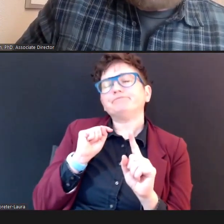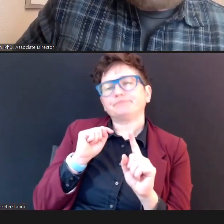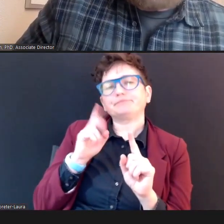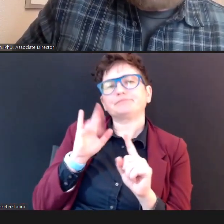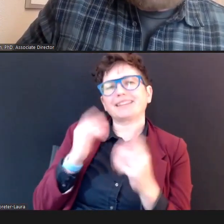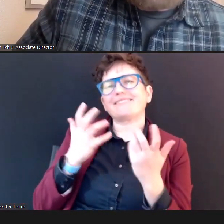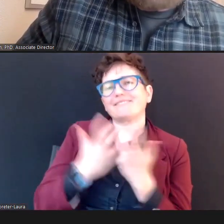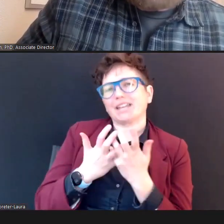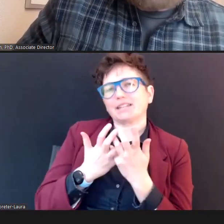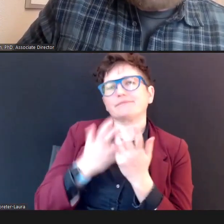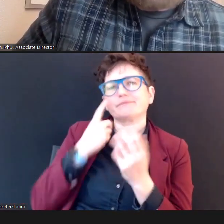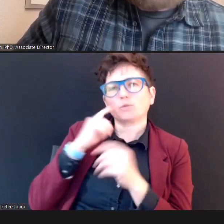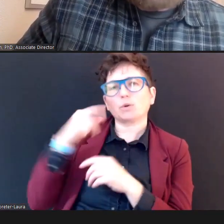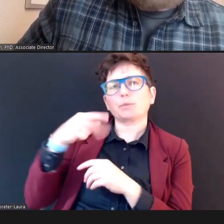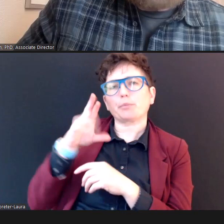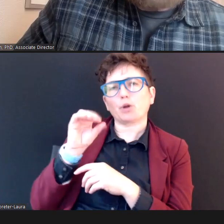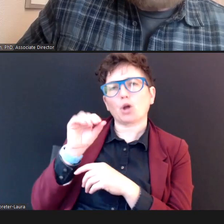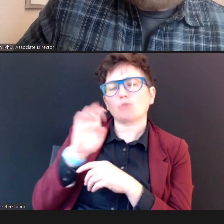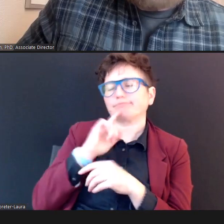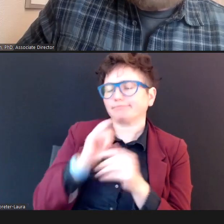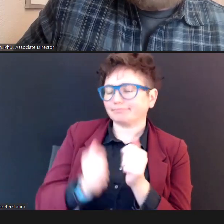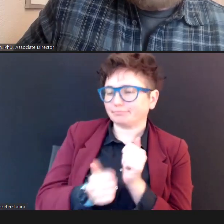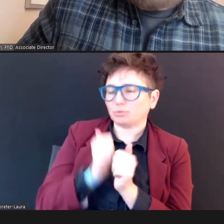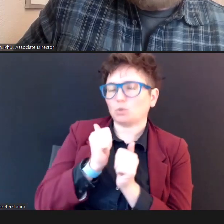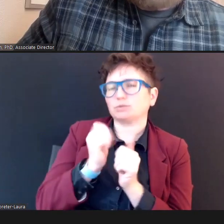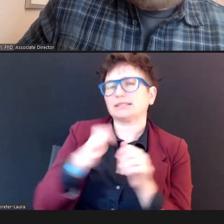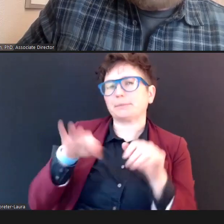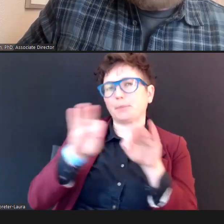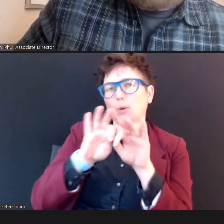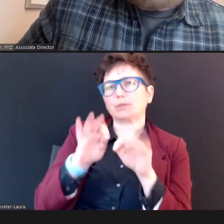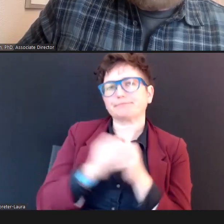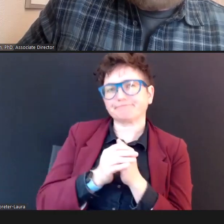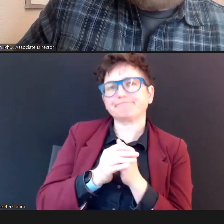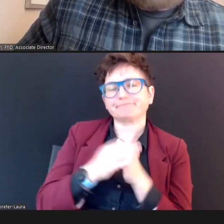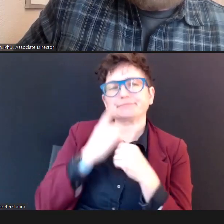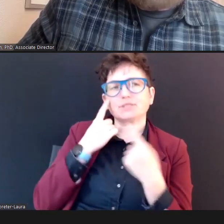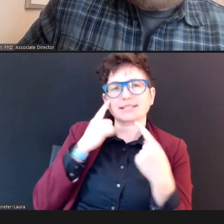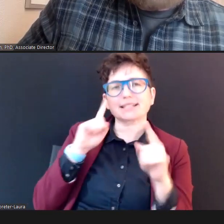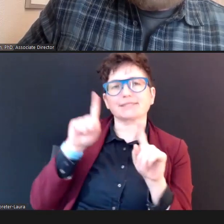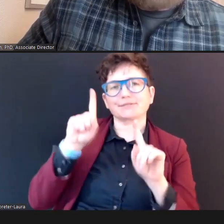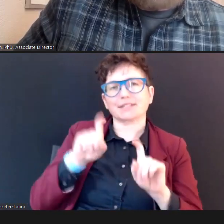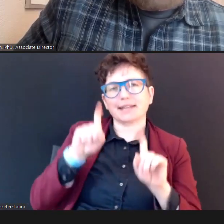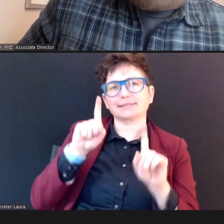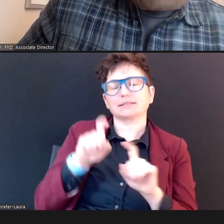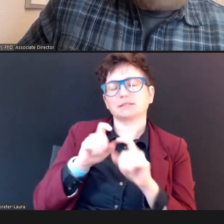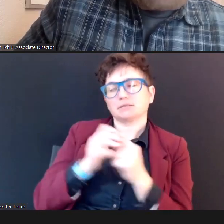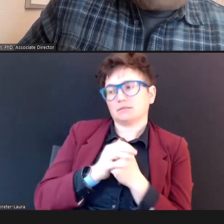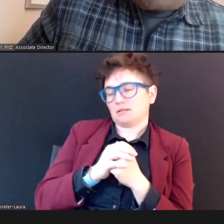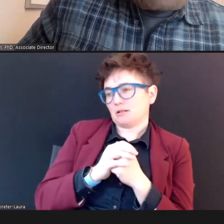probably the most important thing to